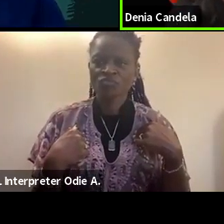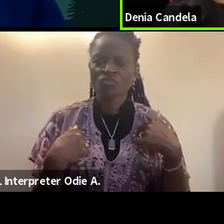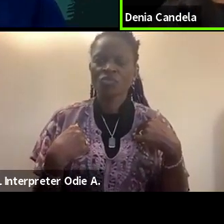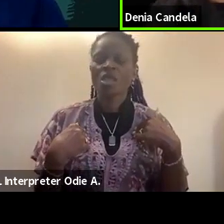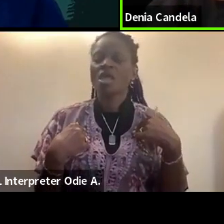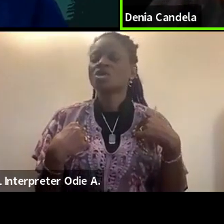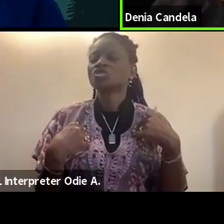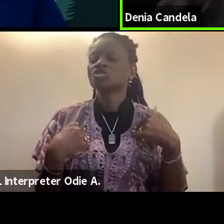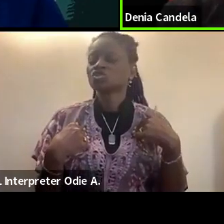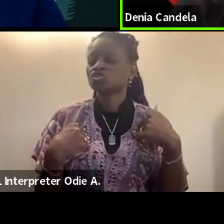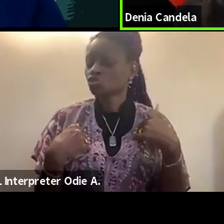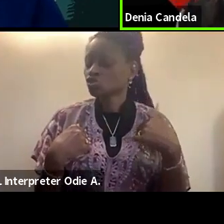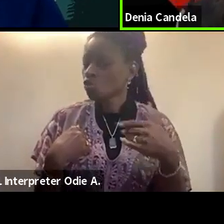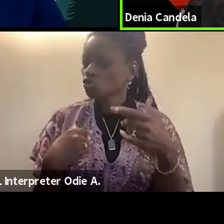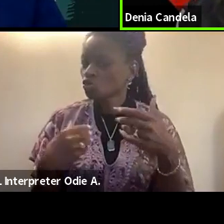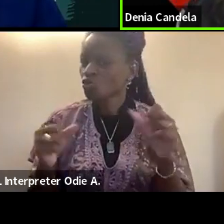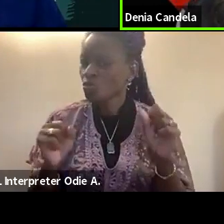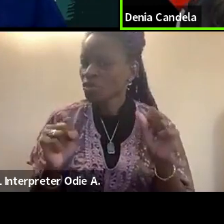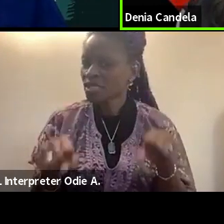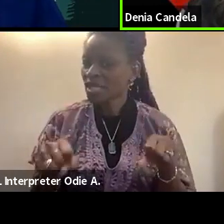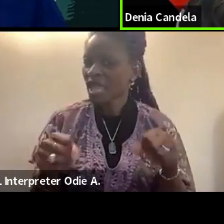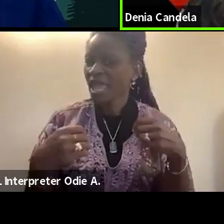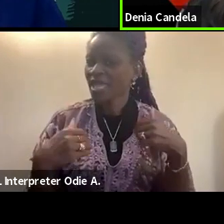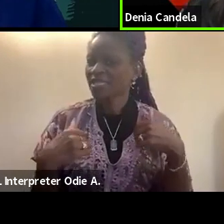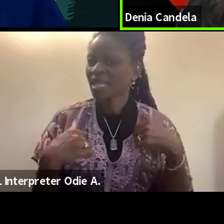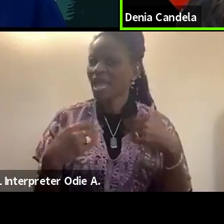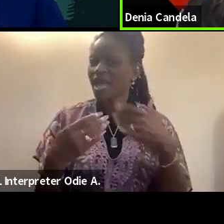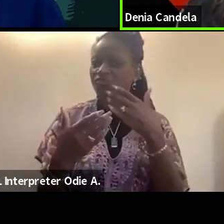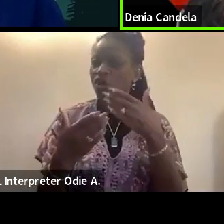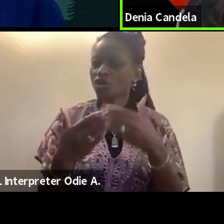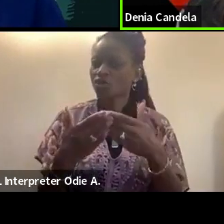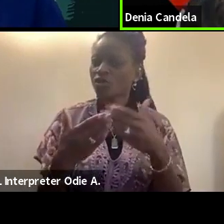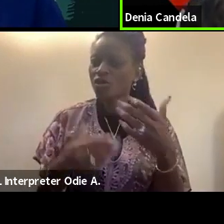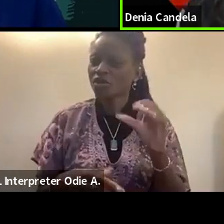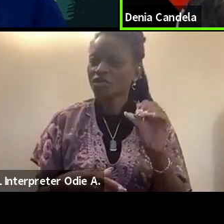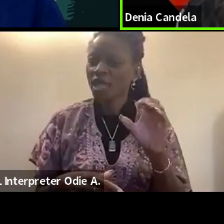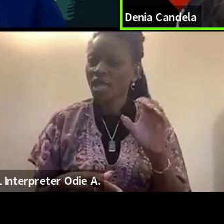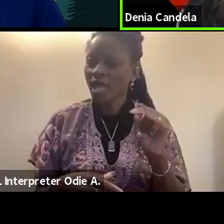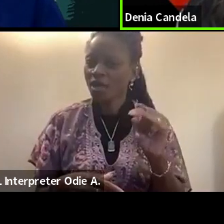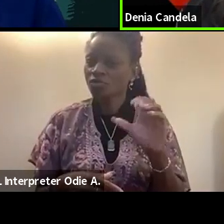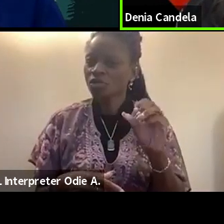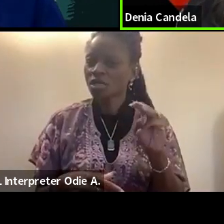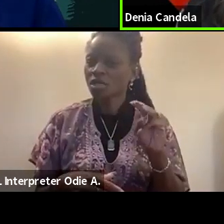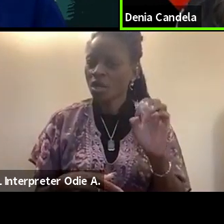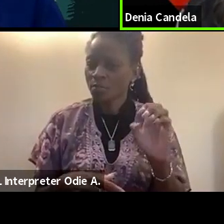better outcomes for our Black Indigenous people of color in this county. Now I like to introduce